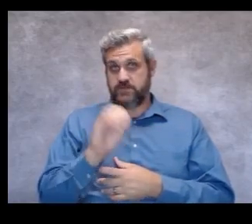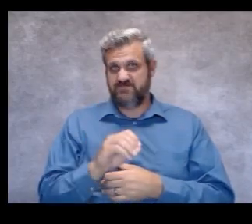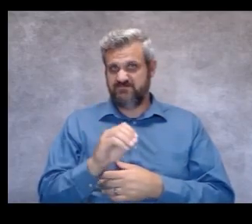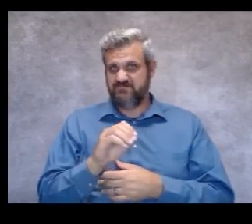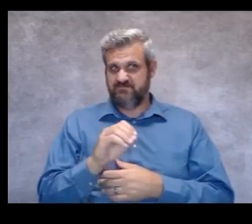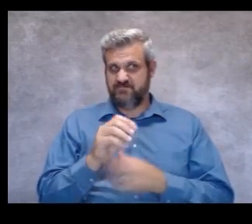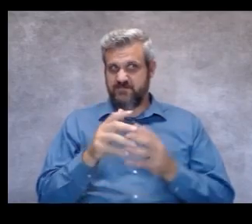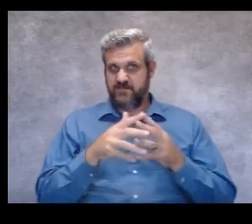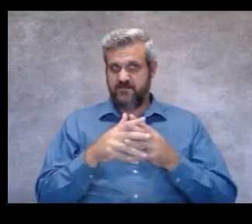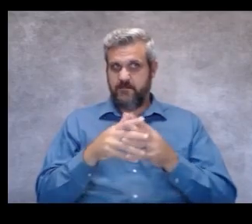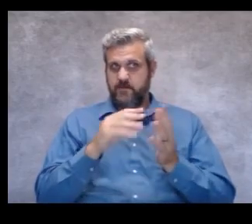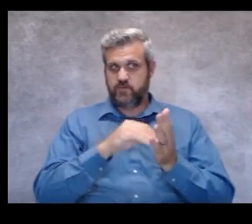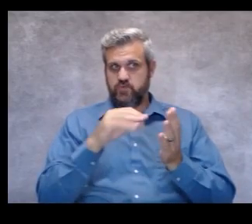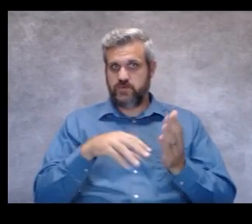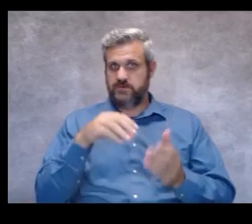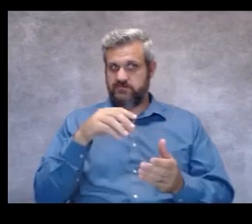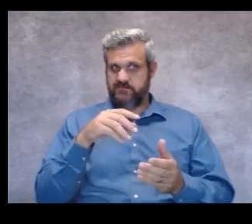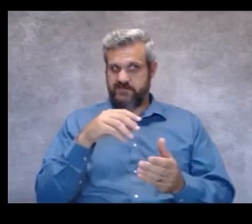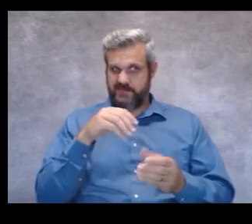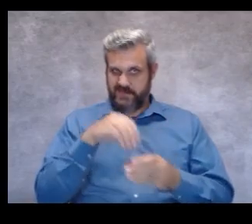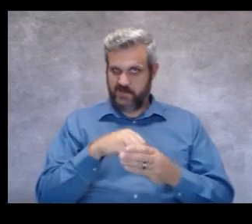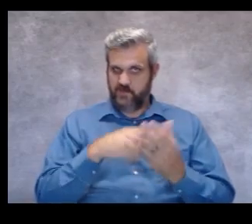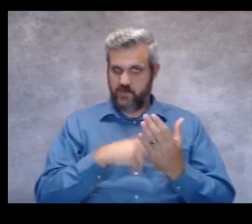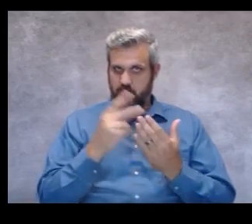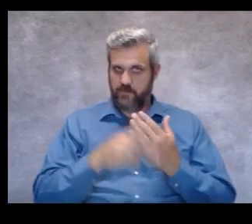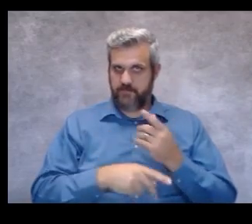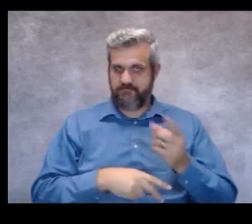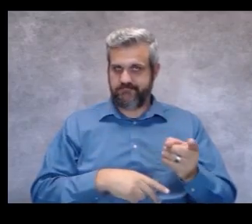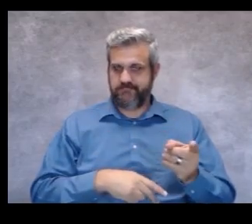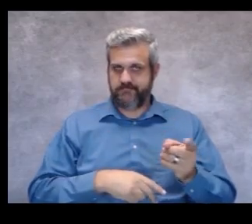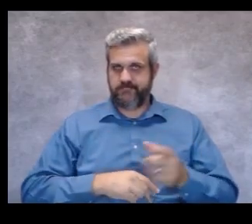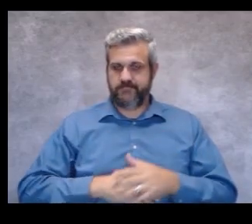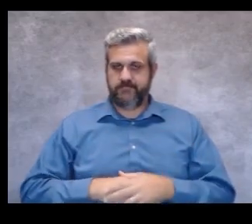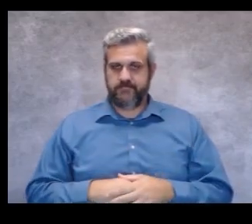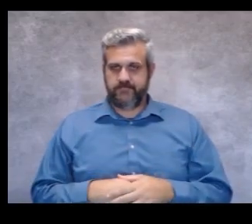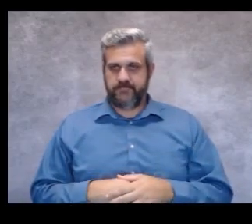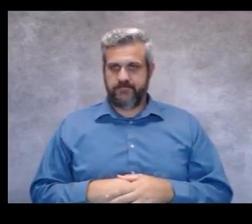of American students in the program.